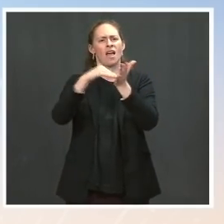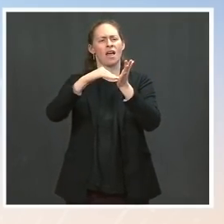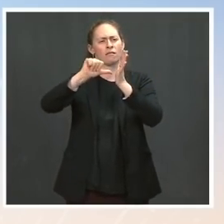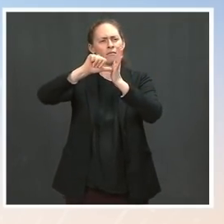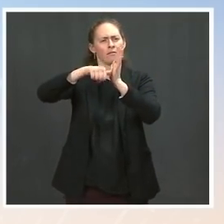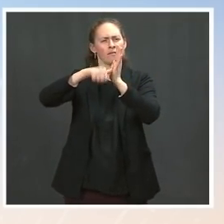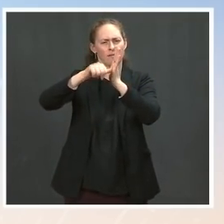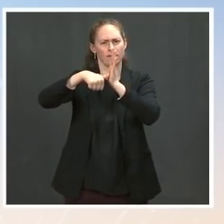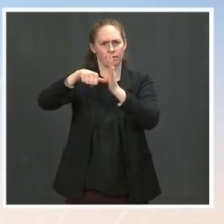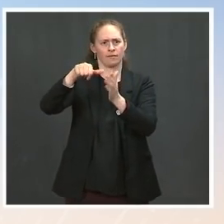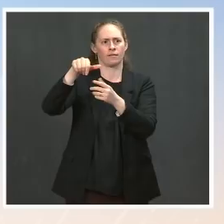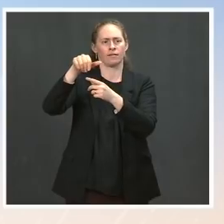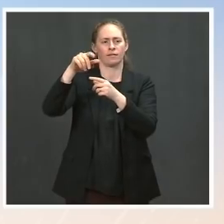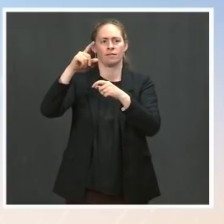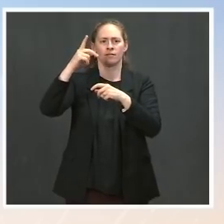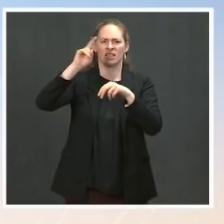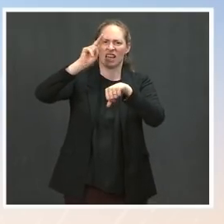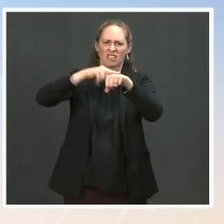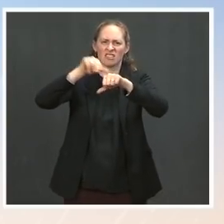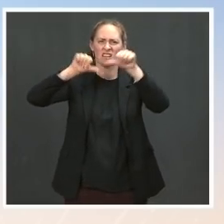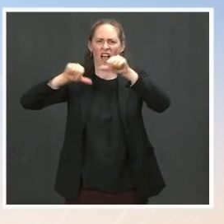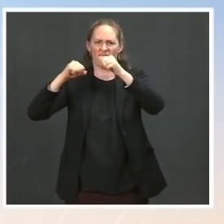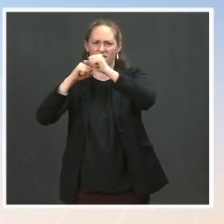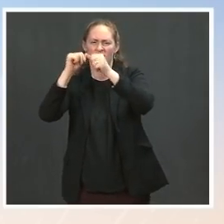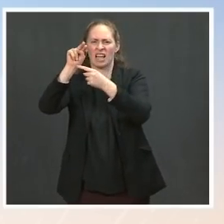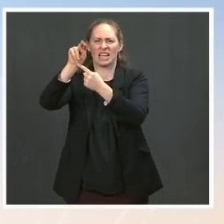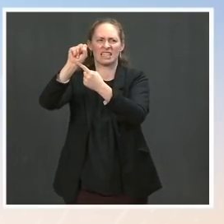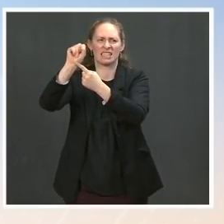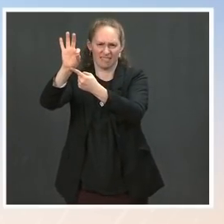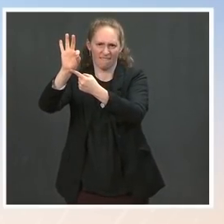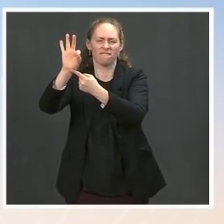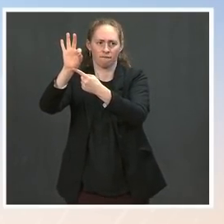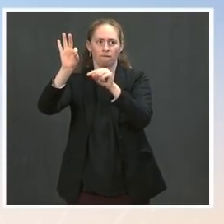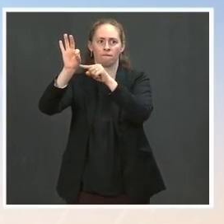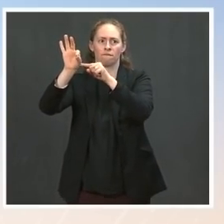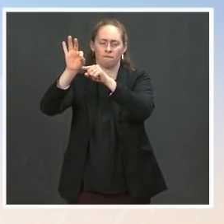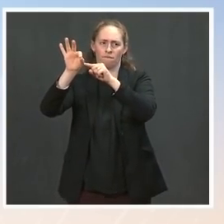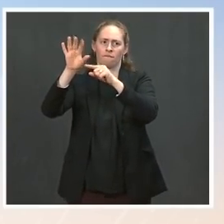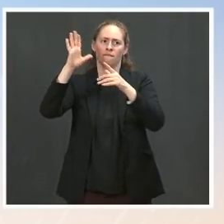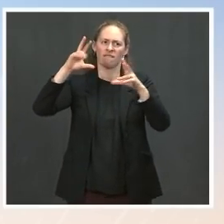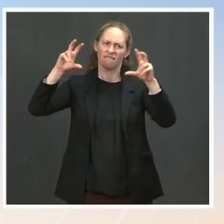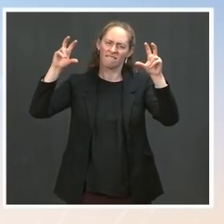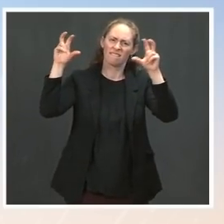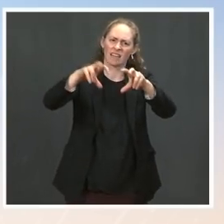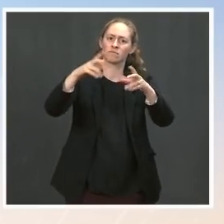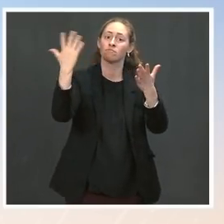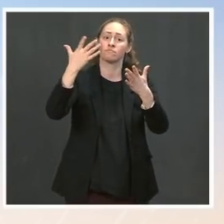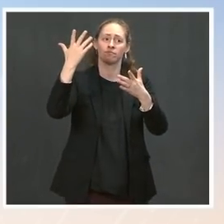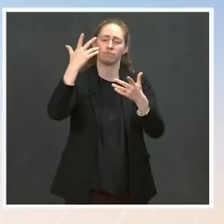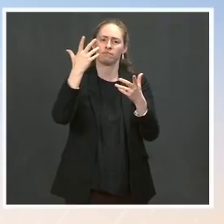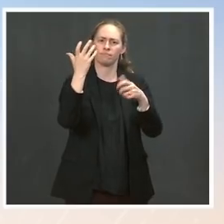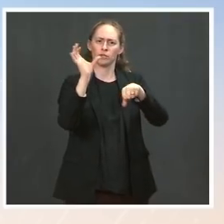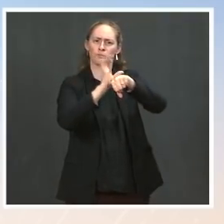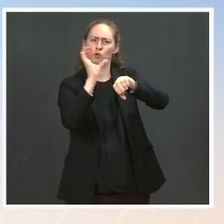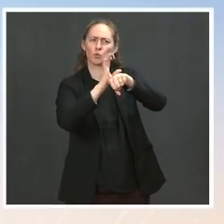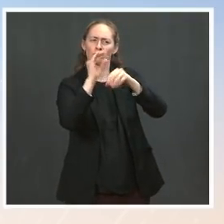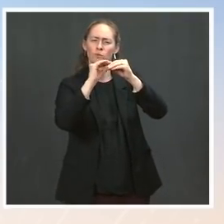that will focus on fields like semiconductors and advanced computing to help increase our competitiveness at home. So, our view is that this is certainly something